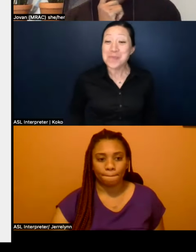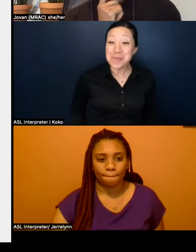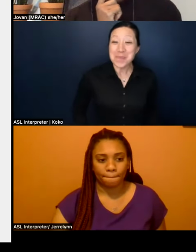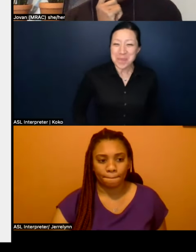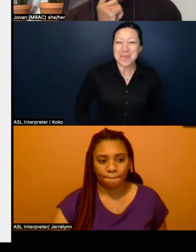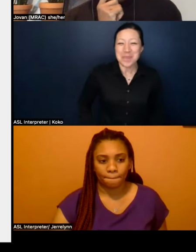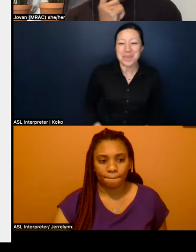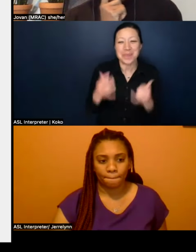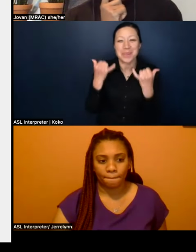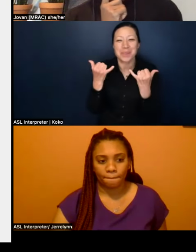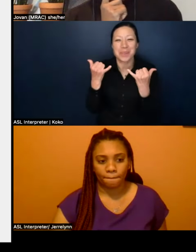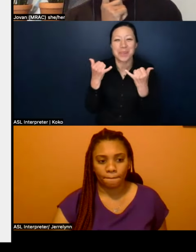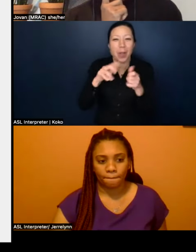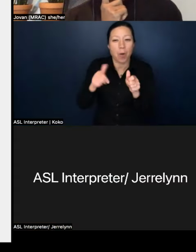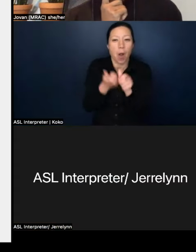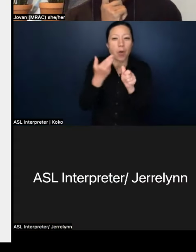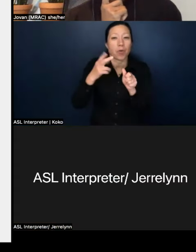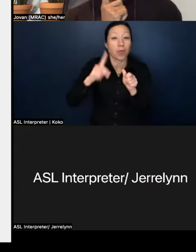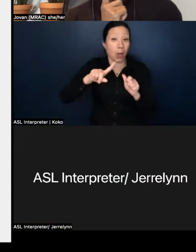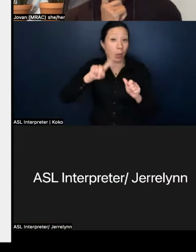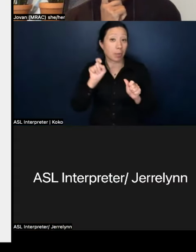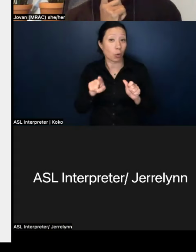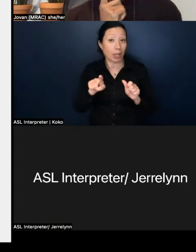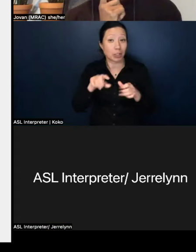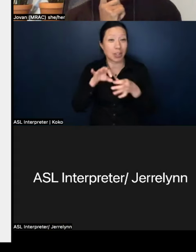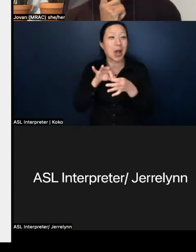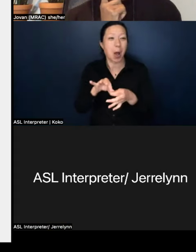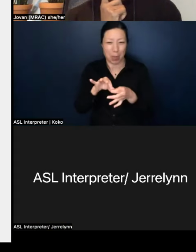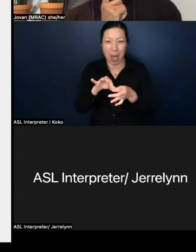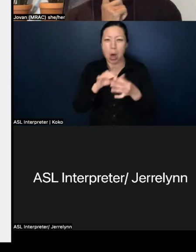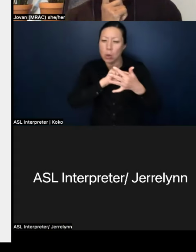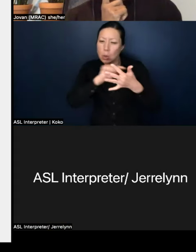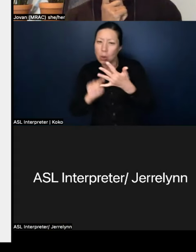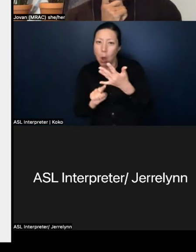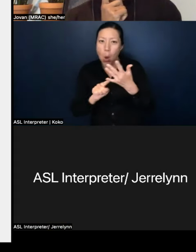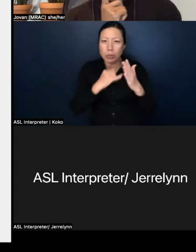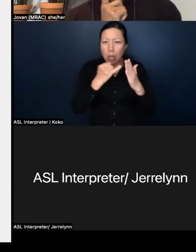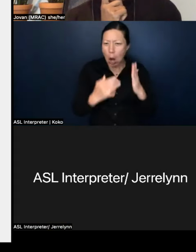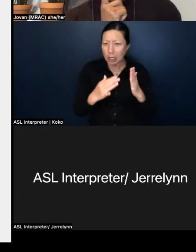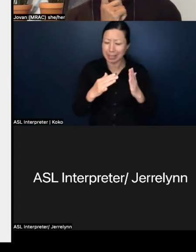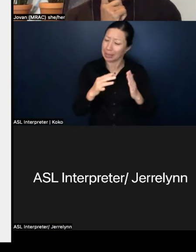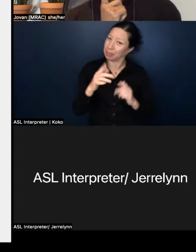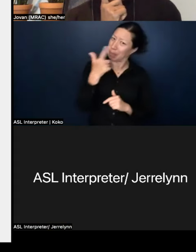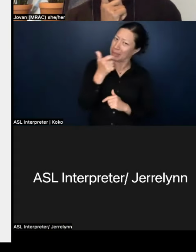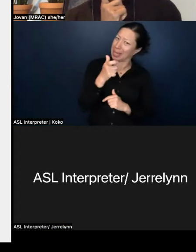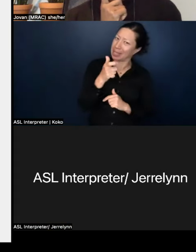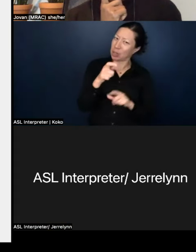If selected artists are randomly selected, could you explain what the application